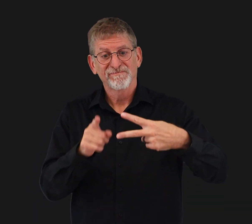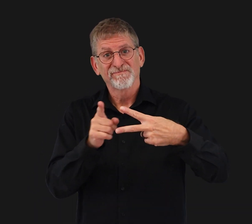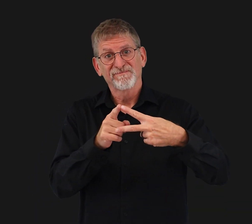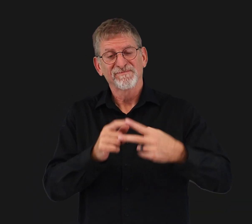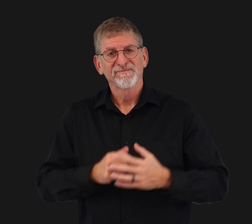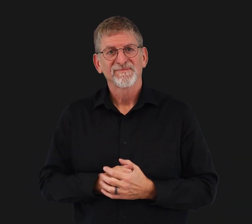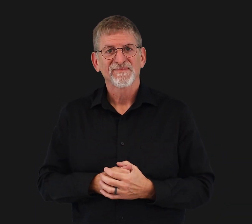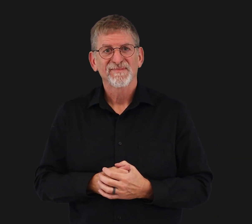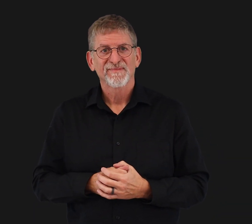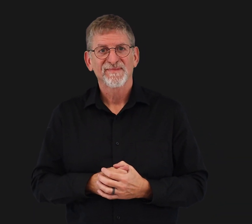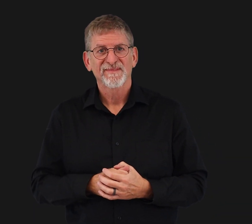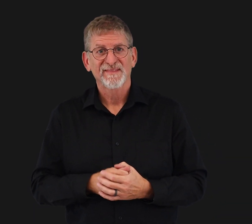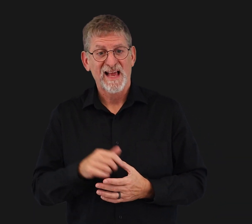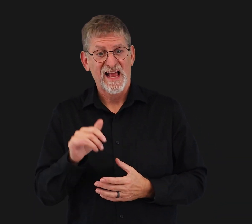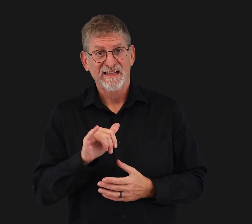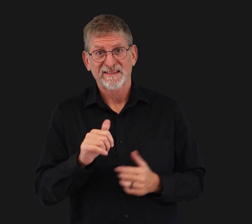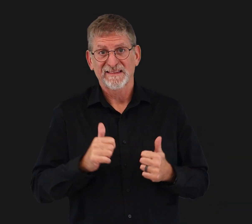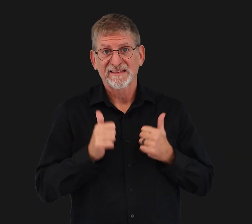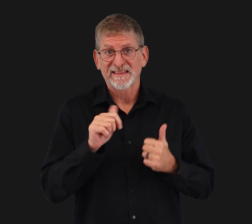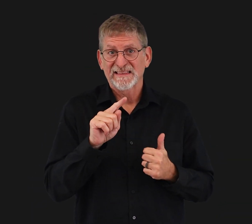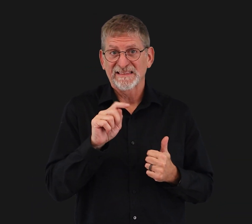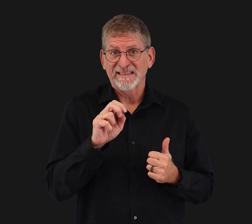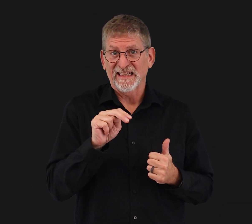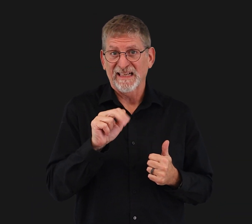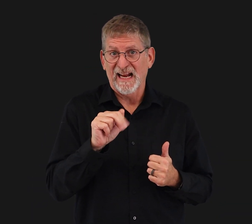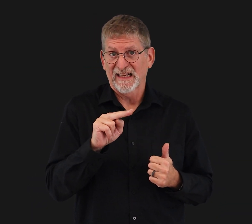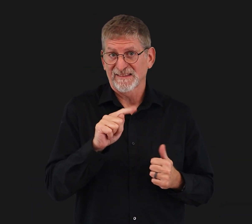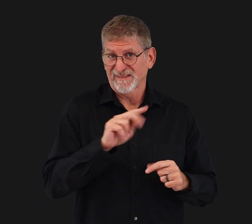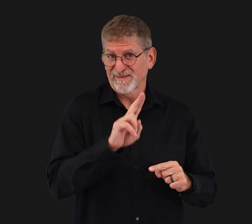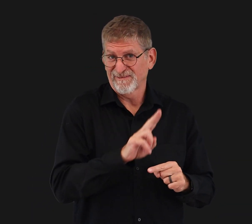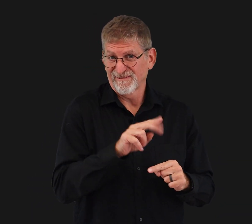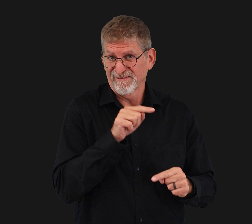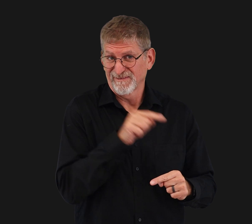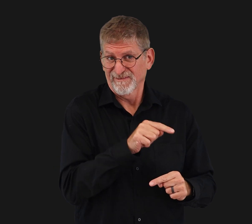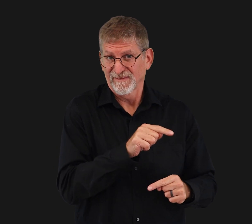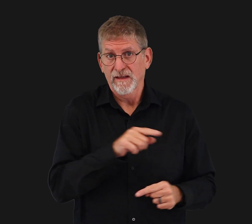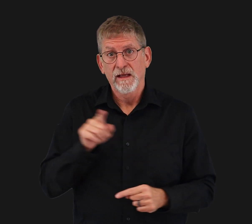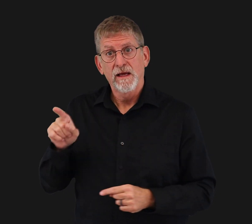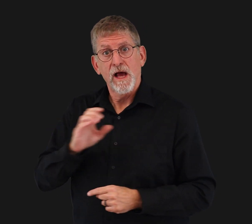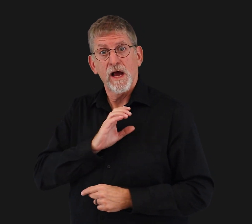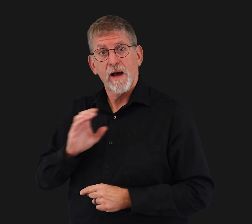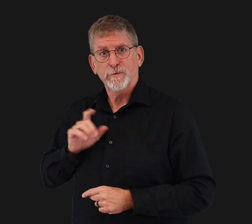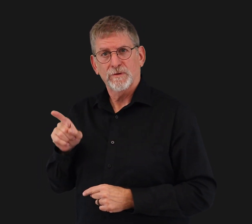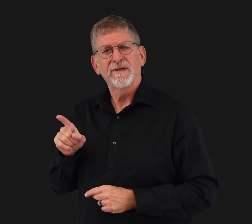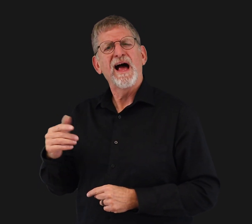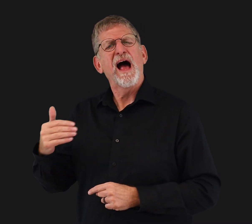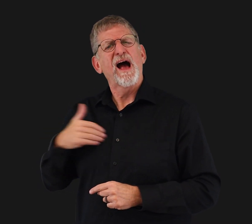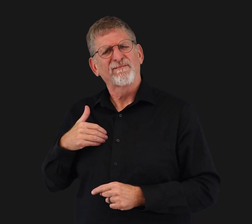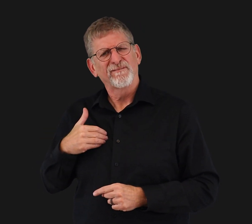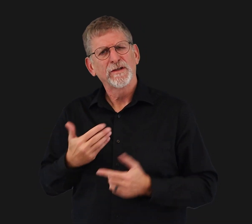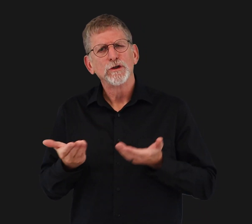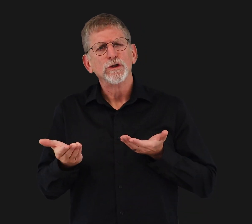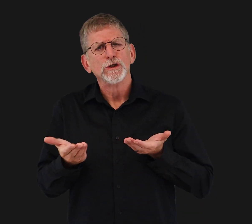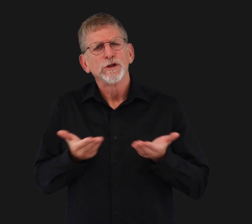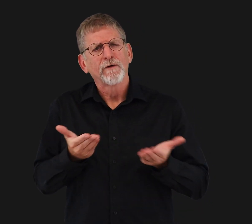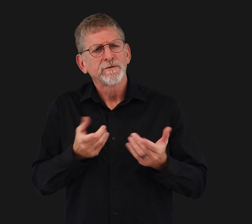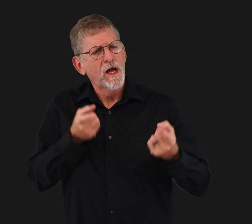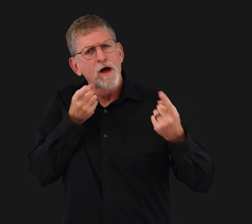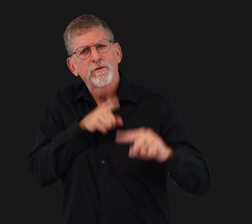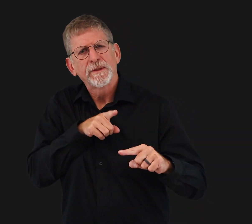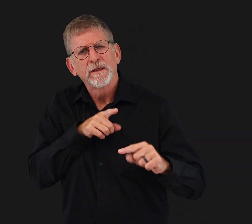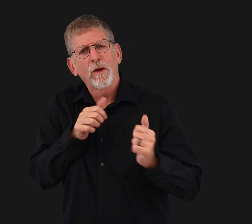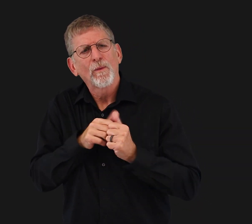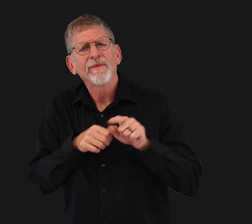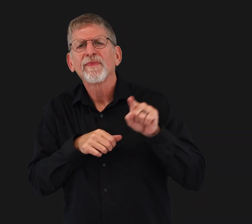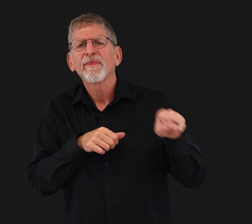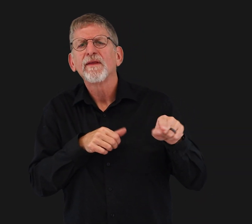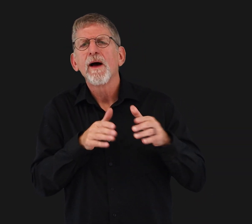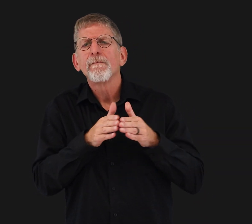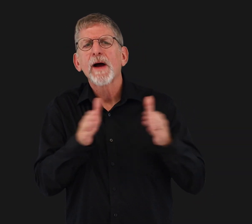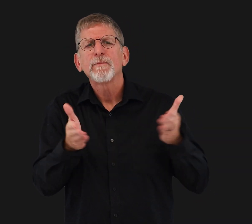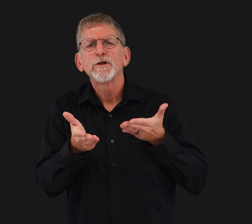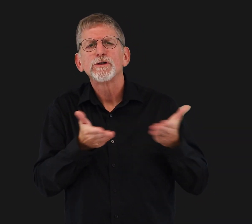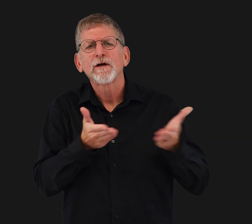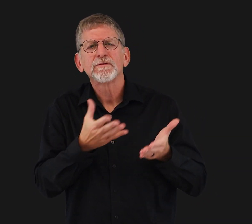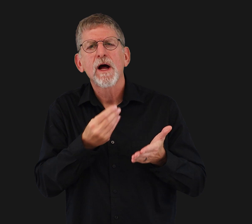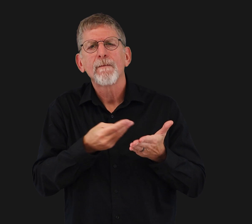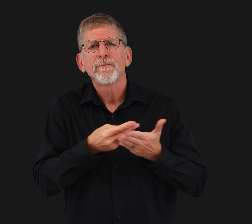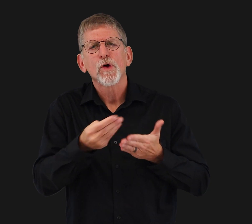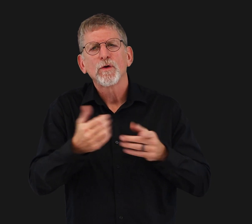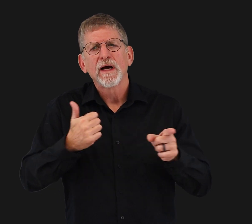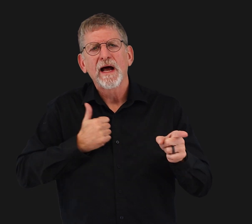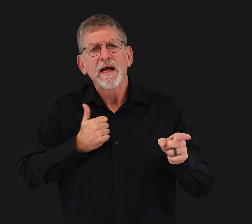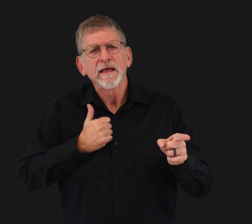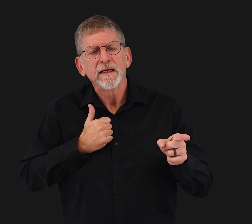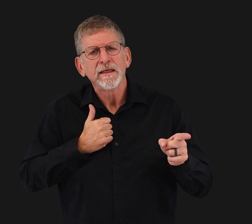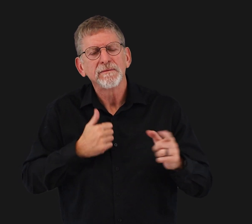• As a tenant, the Commission has a service agreement with Public Service and Procurement Canada.